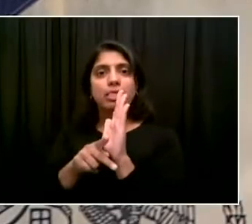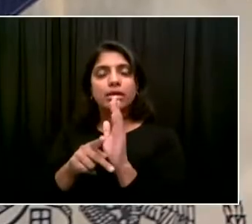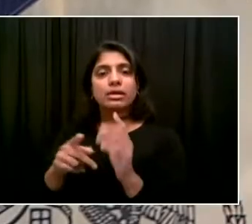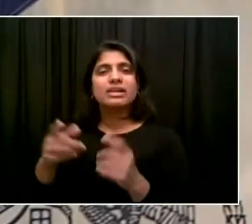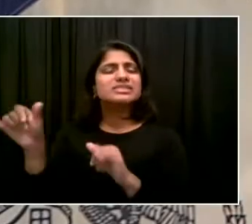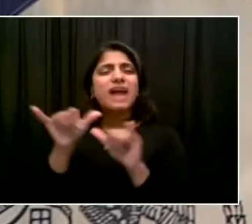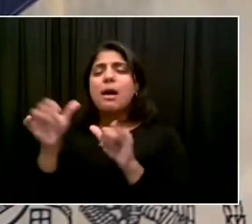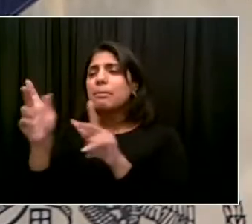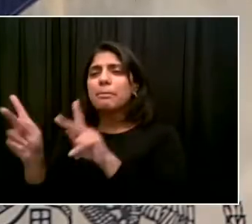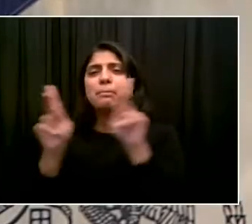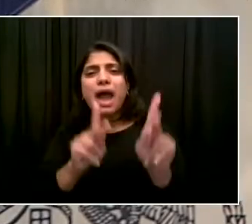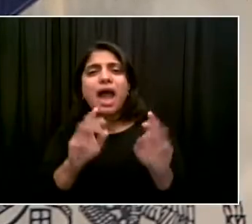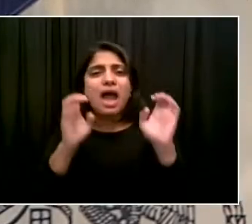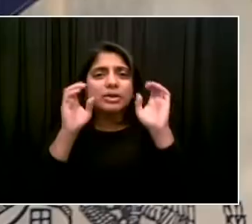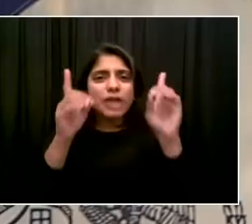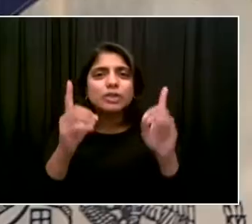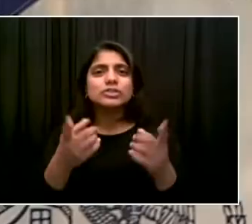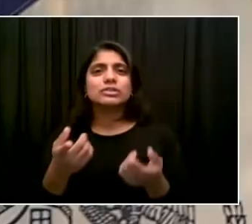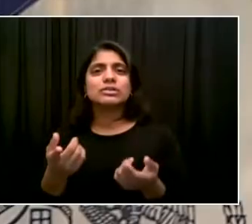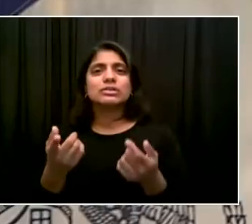D ANTHEN ENFORCEMENT WE